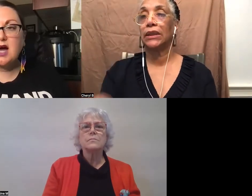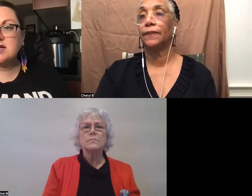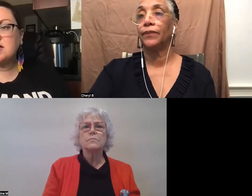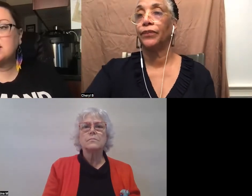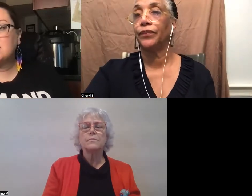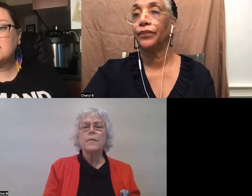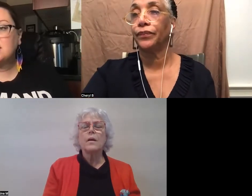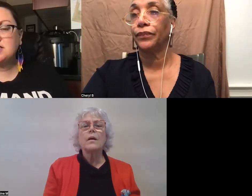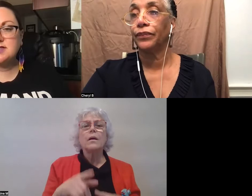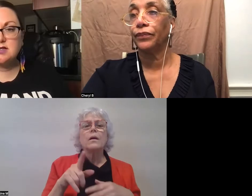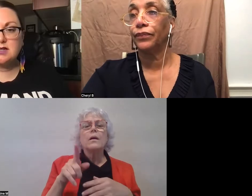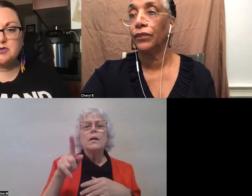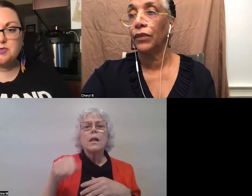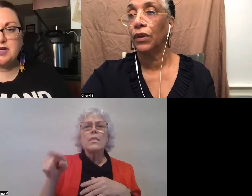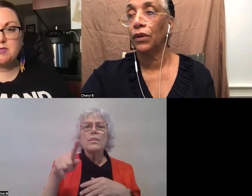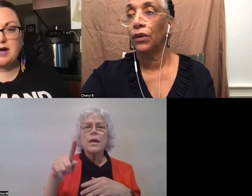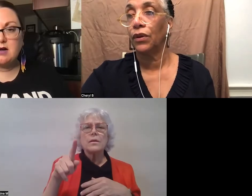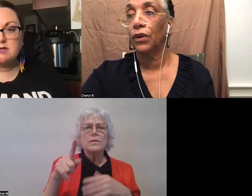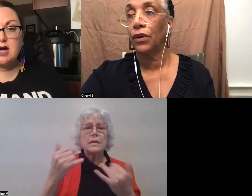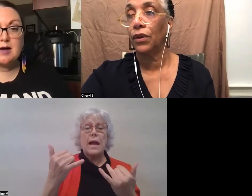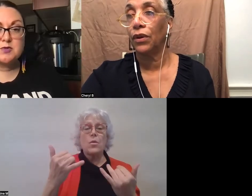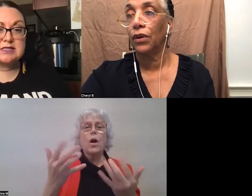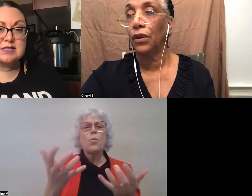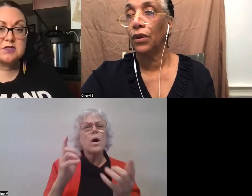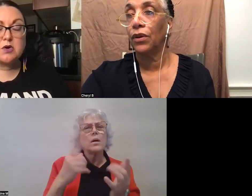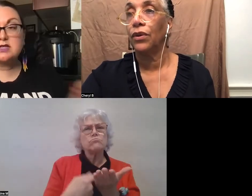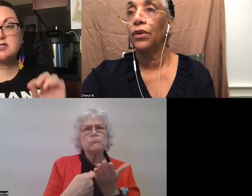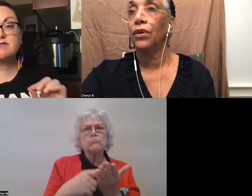So, I just want to talk very quickly about the COP 26 coalition